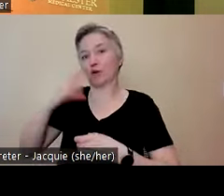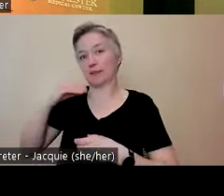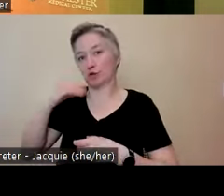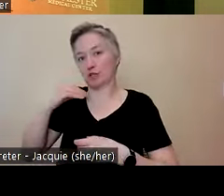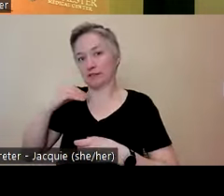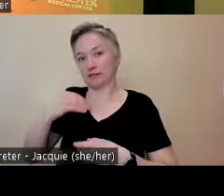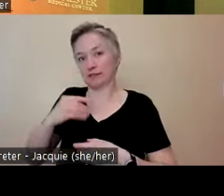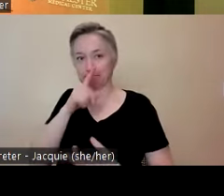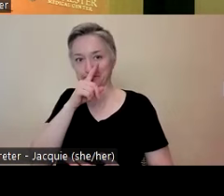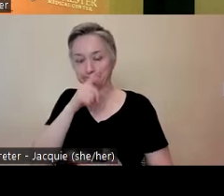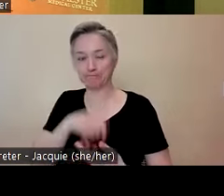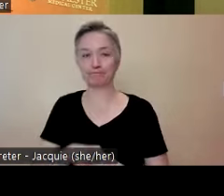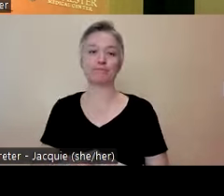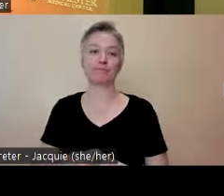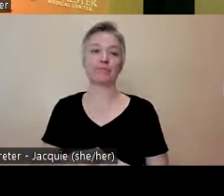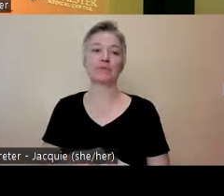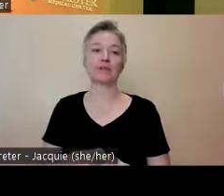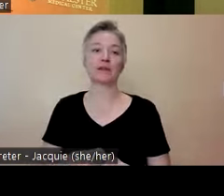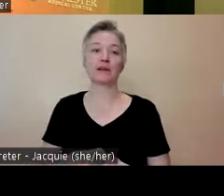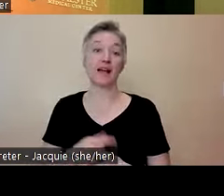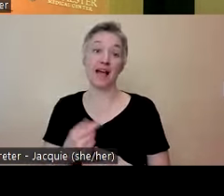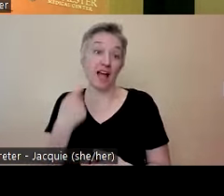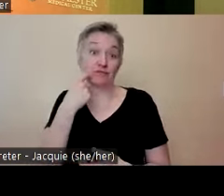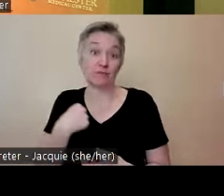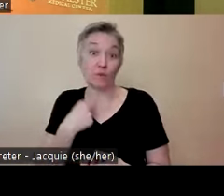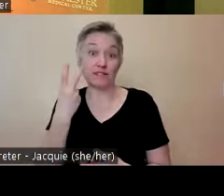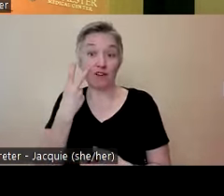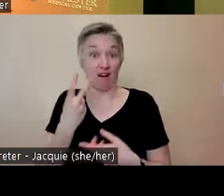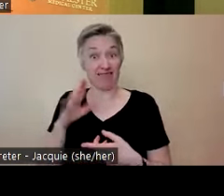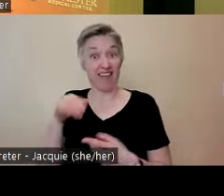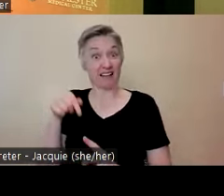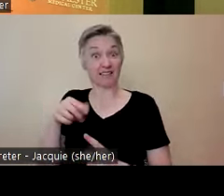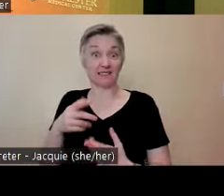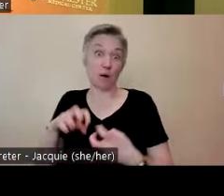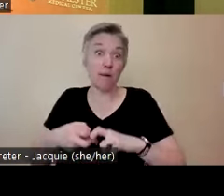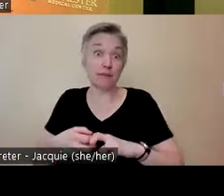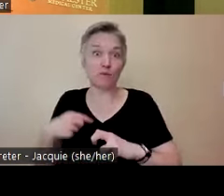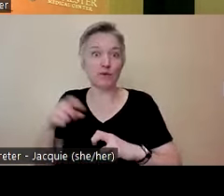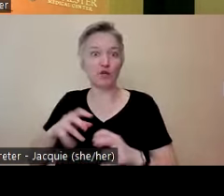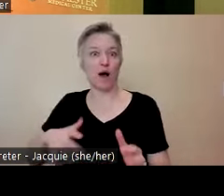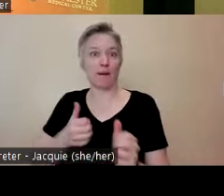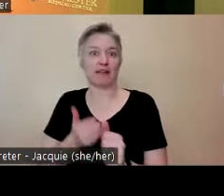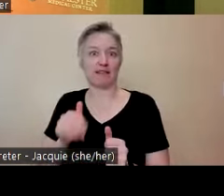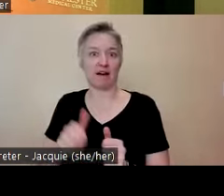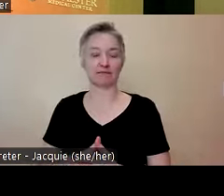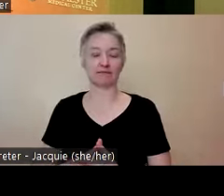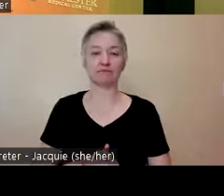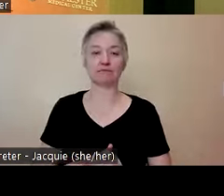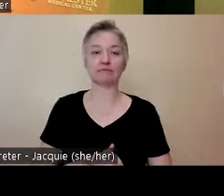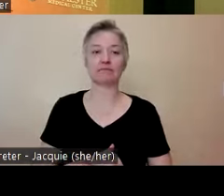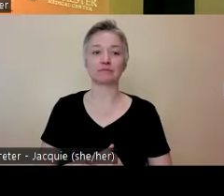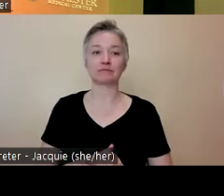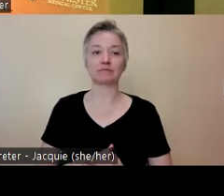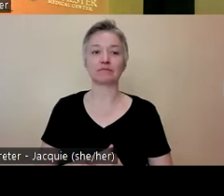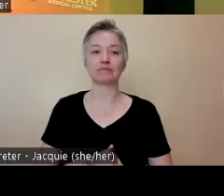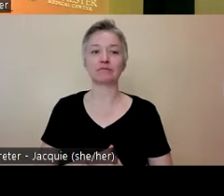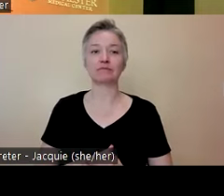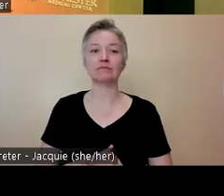and we just saw that's a problem so we need to update that okay um in that study I plan to use a